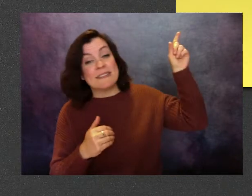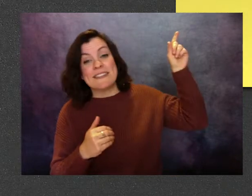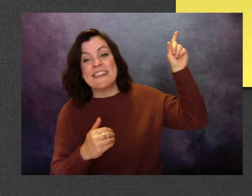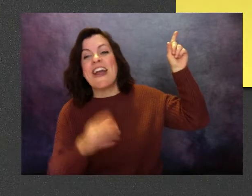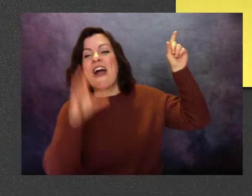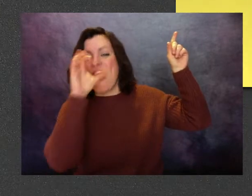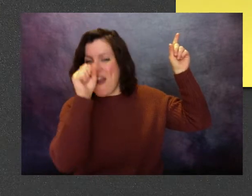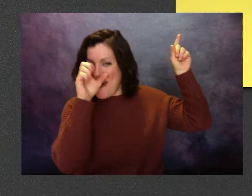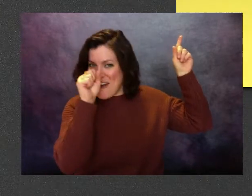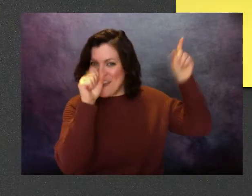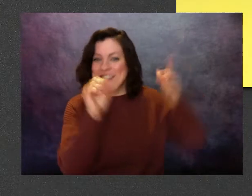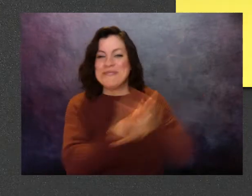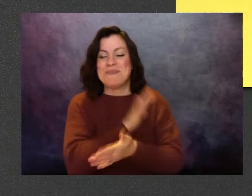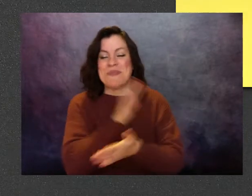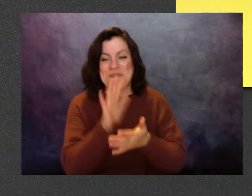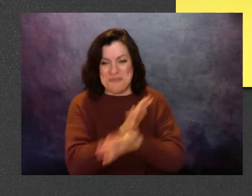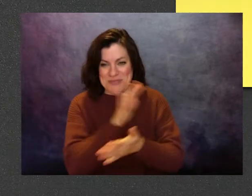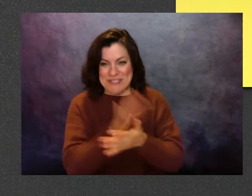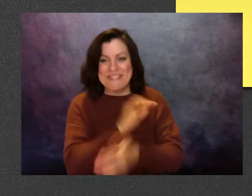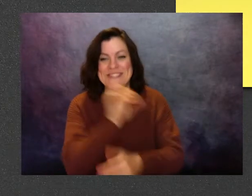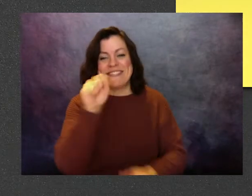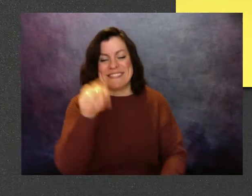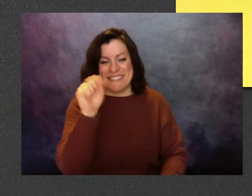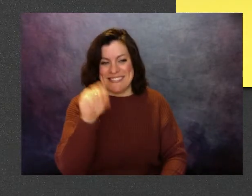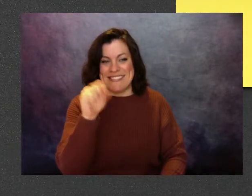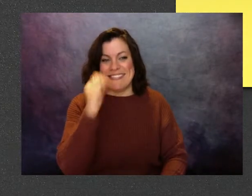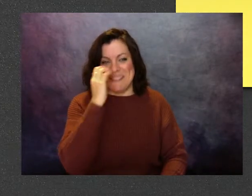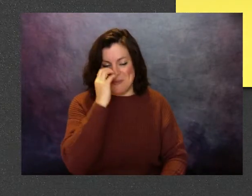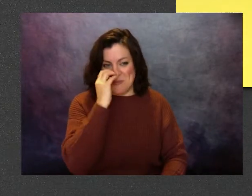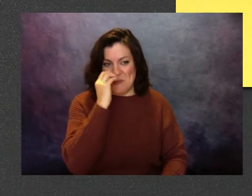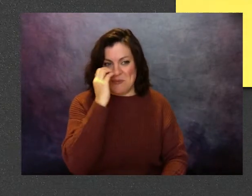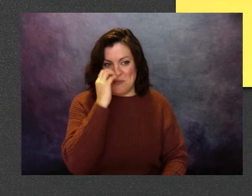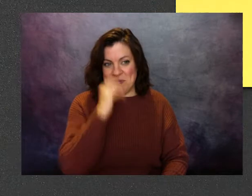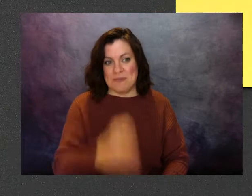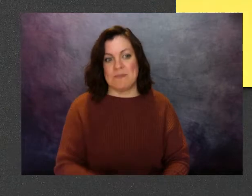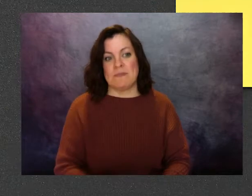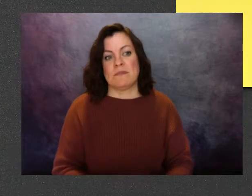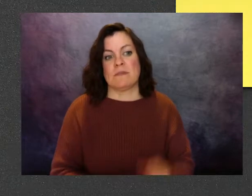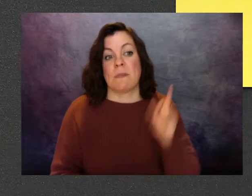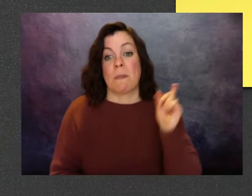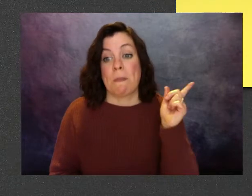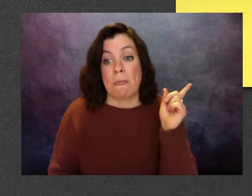orange. Awesome. An orange piece of paper. We'll also need some glue.